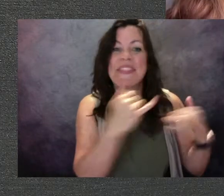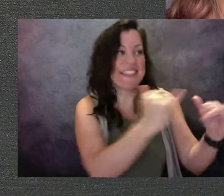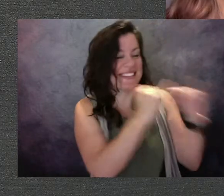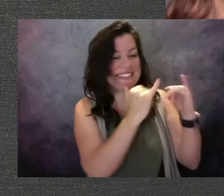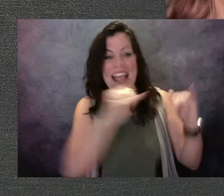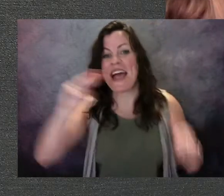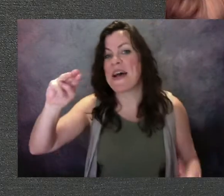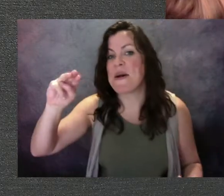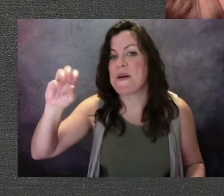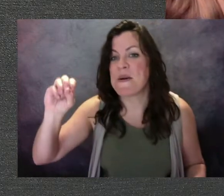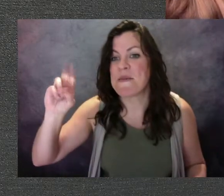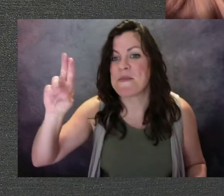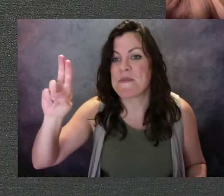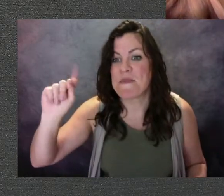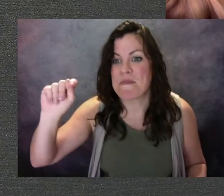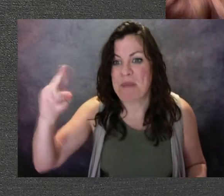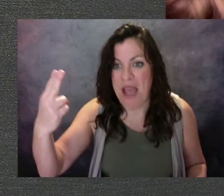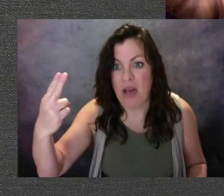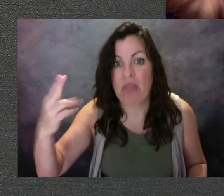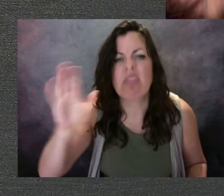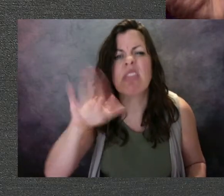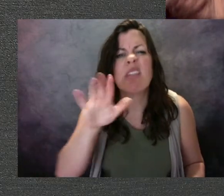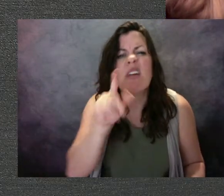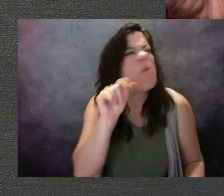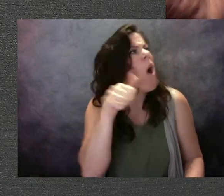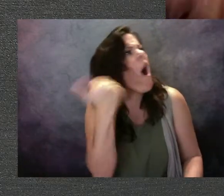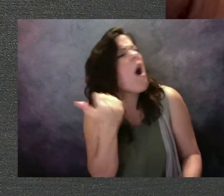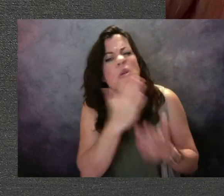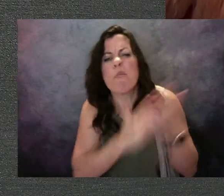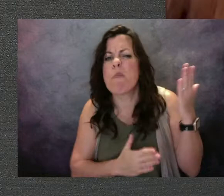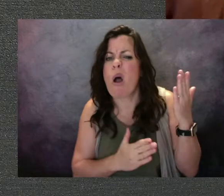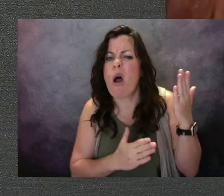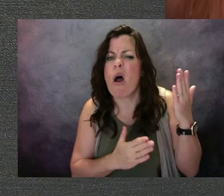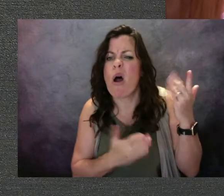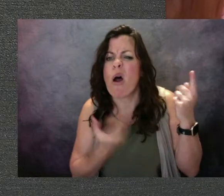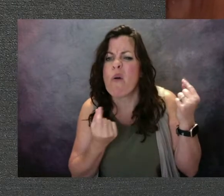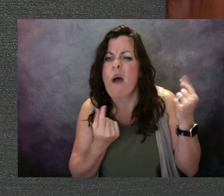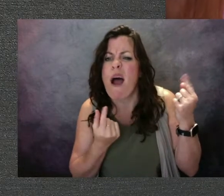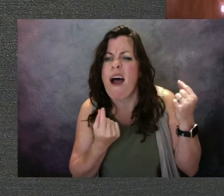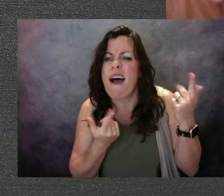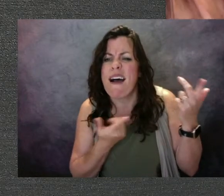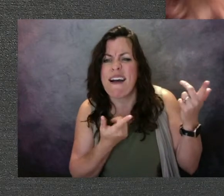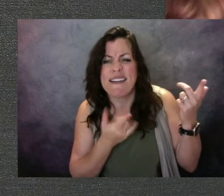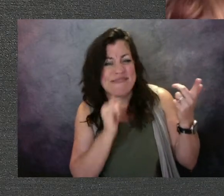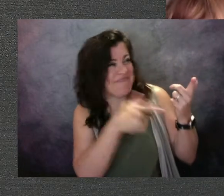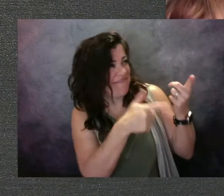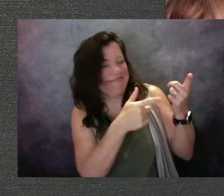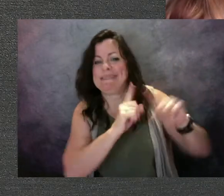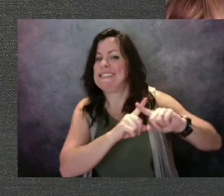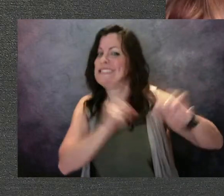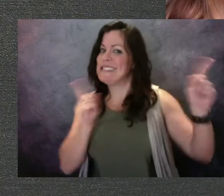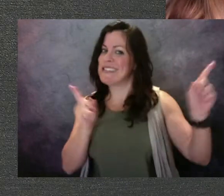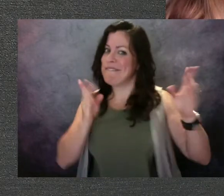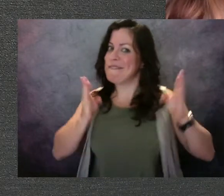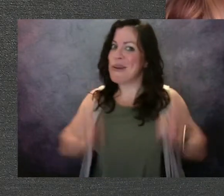Now, as you can see, the fish has a lot of parts that we don't have, I think everything left pointing on this fish